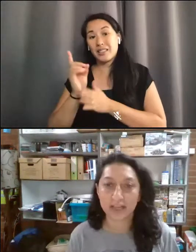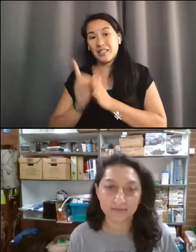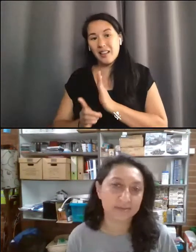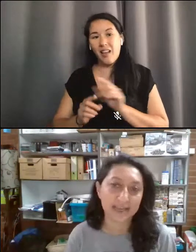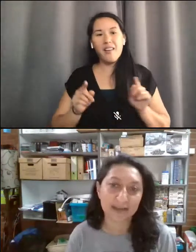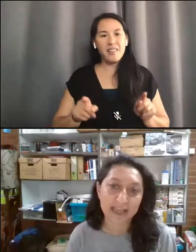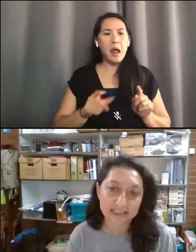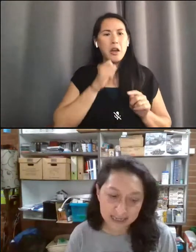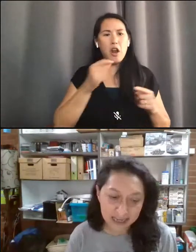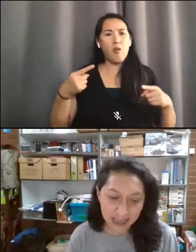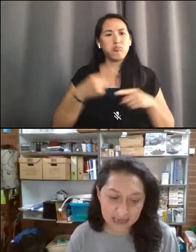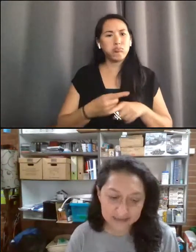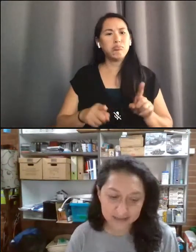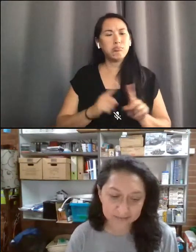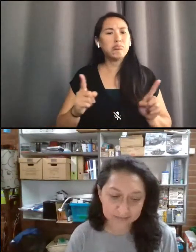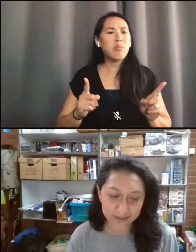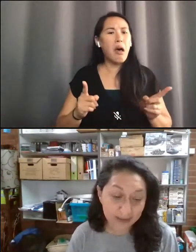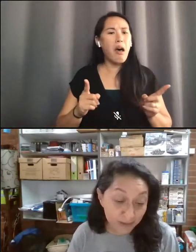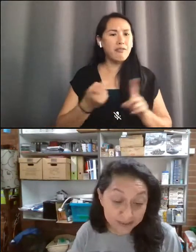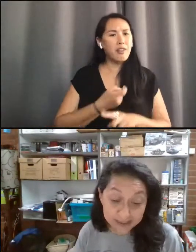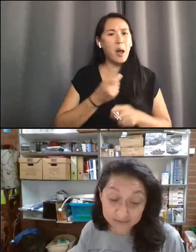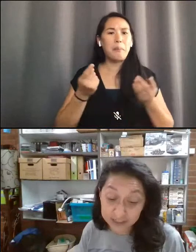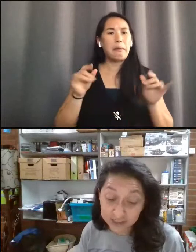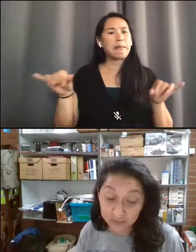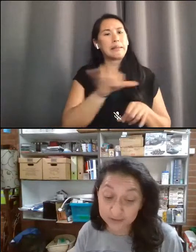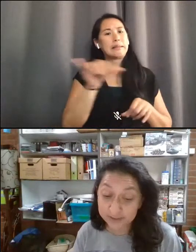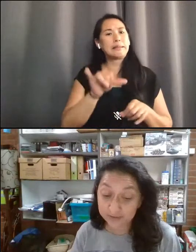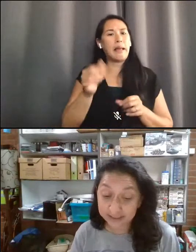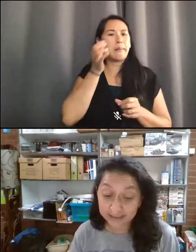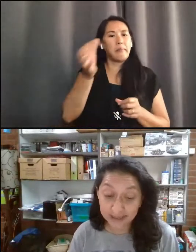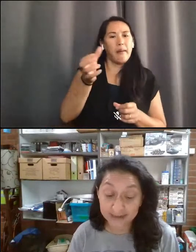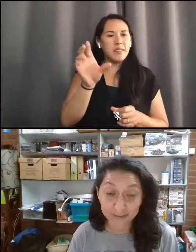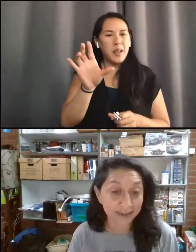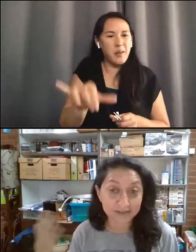come from the same land and um we came up with the definition which was really and we'd love to